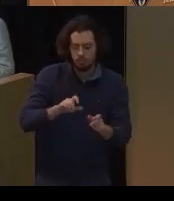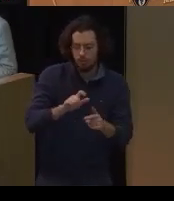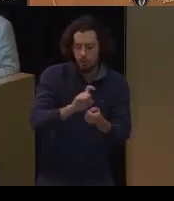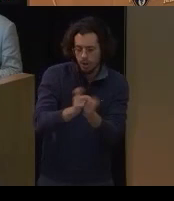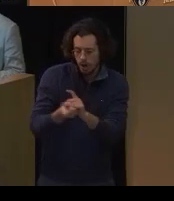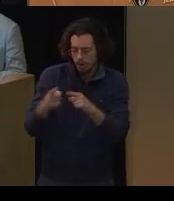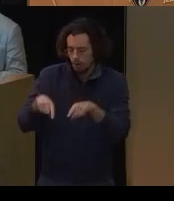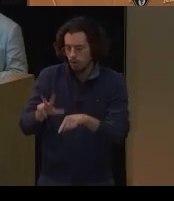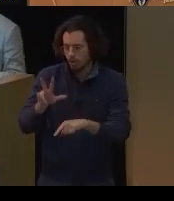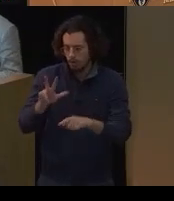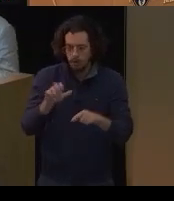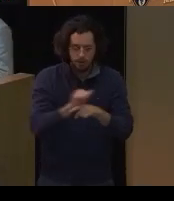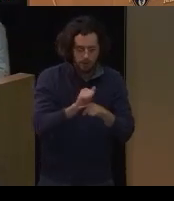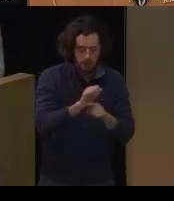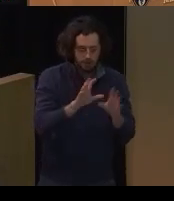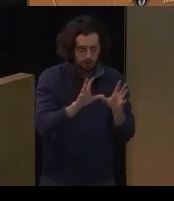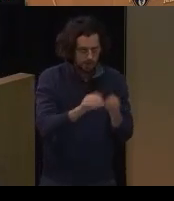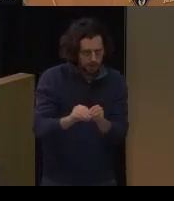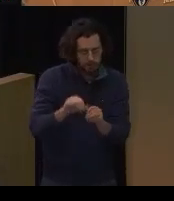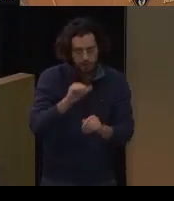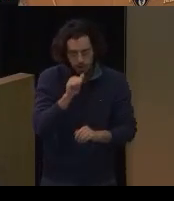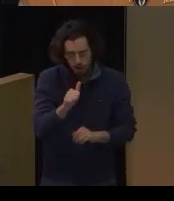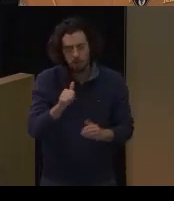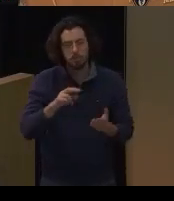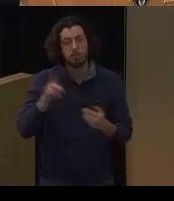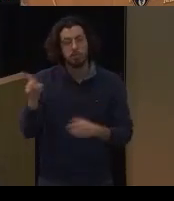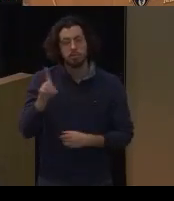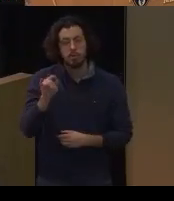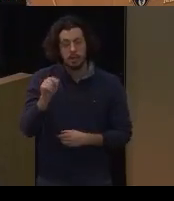of the three training sessions the pattern of data looked almost exactly the same for the